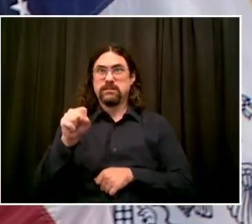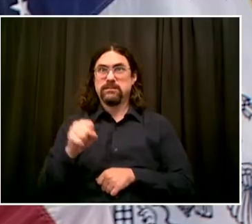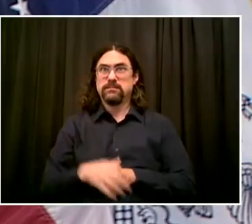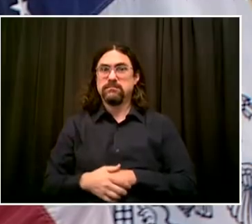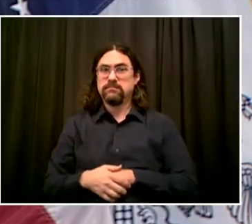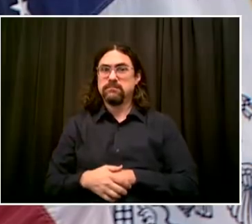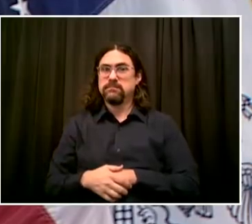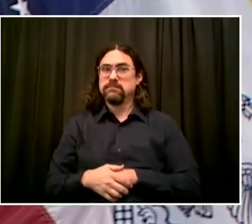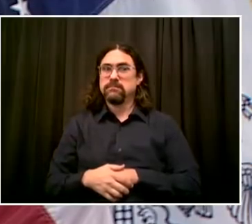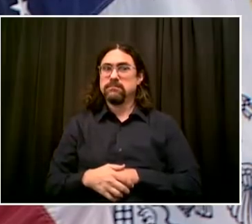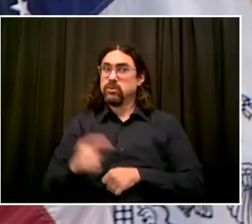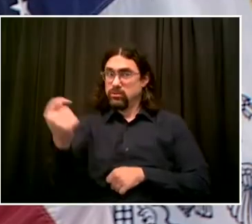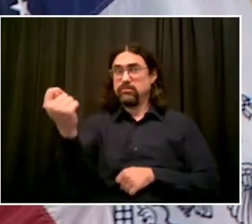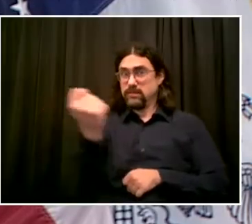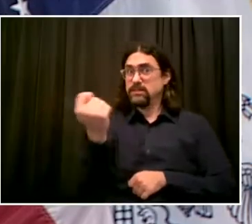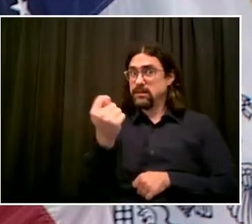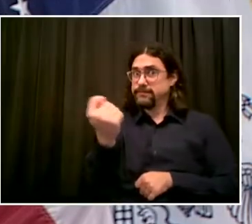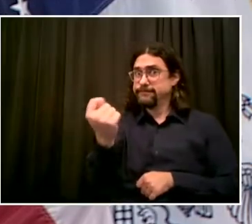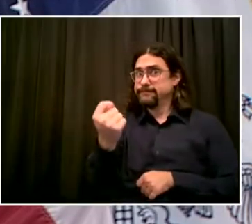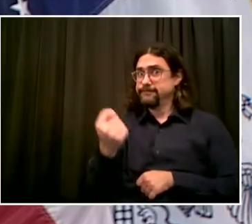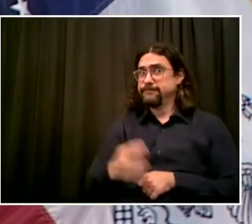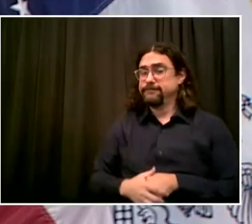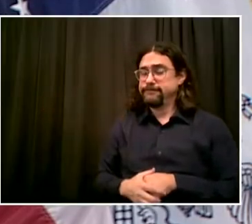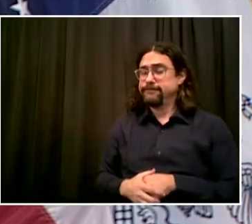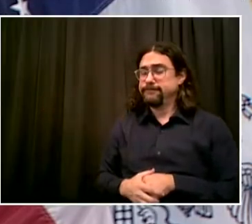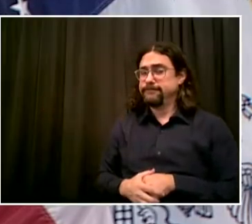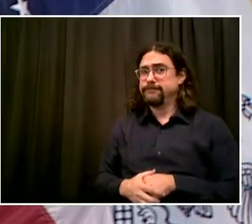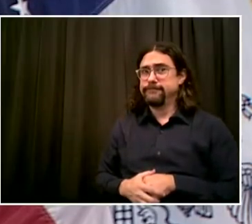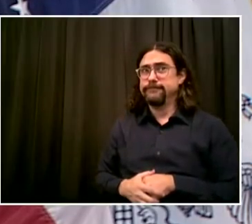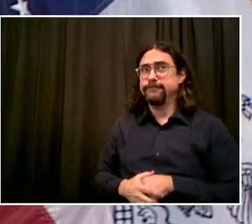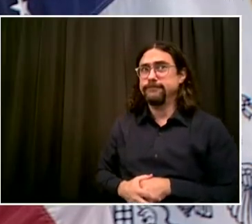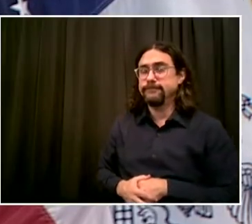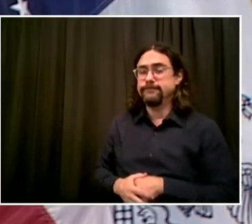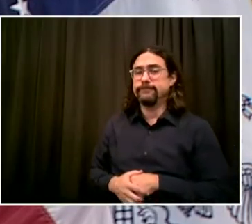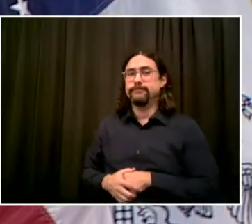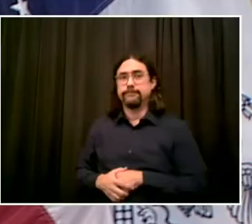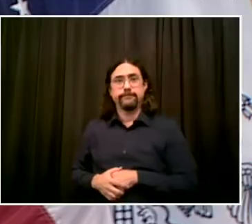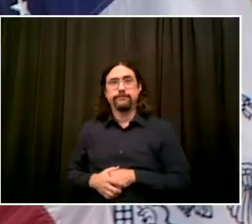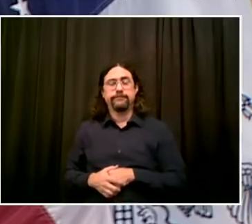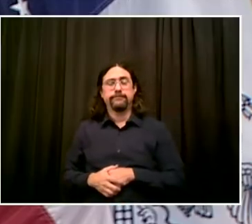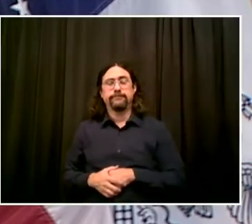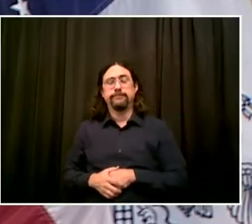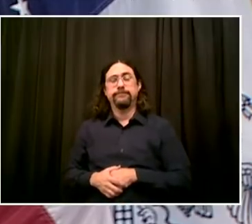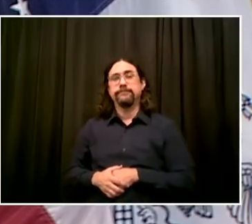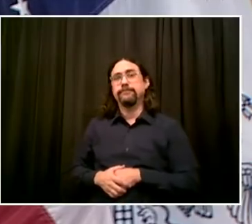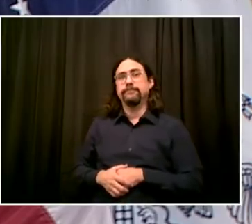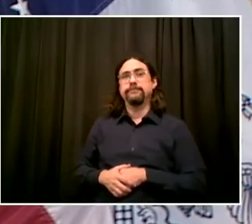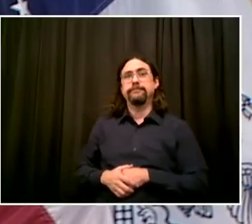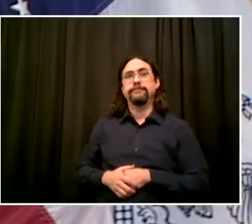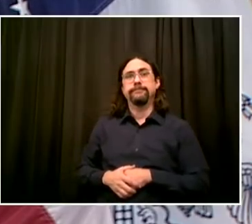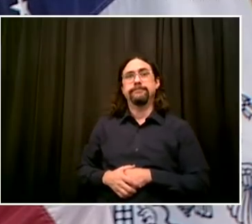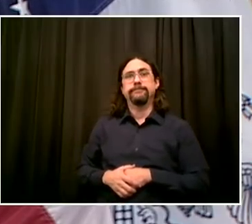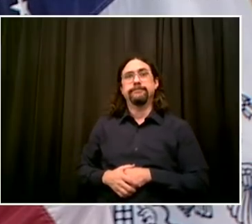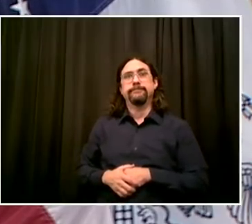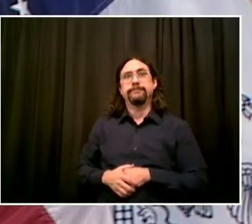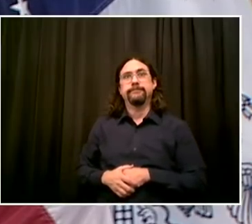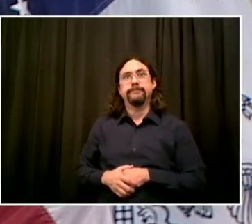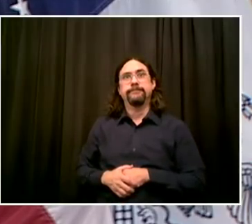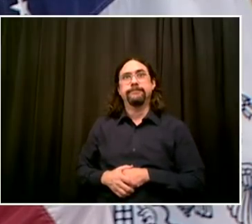THE NEXT QUESTION IS FROM THE CITY. HELLO, EVERYONE. MR. MAYOR, I